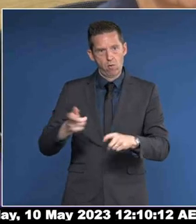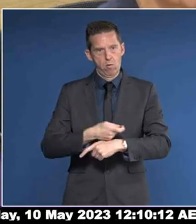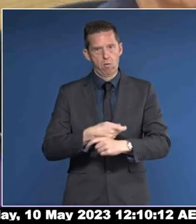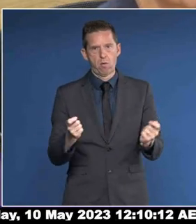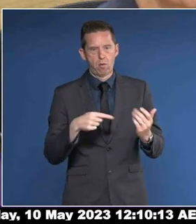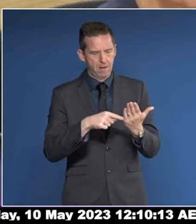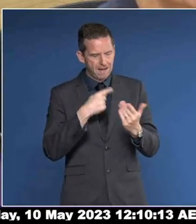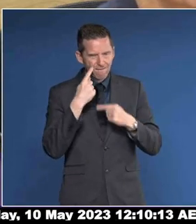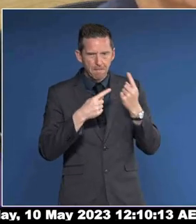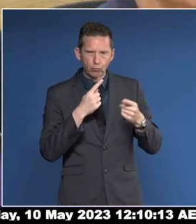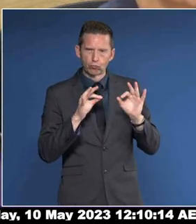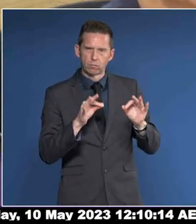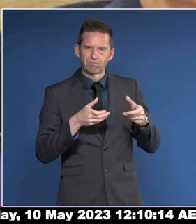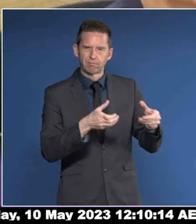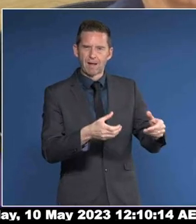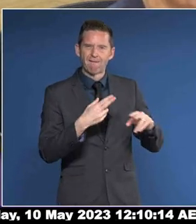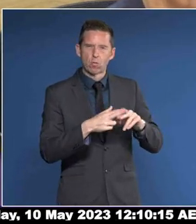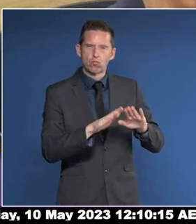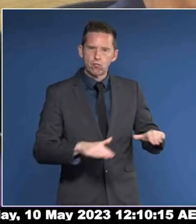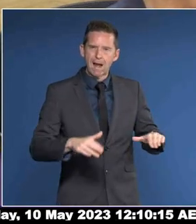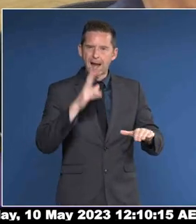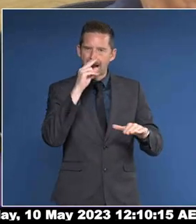with disability? MR CLARK: No.